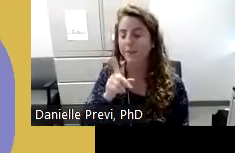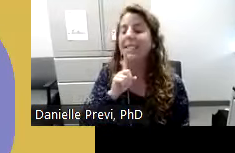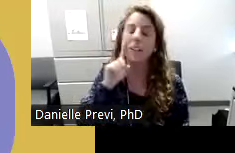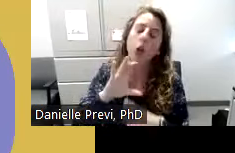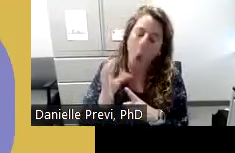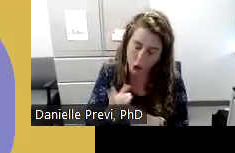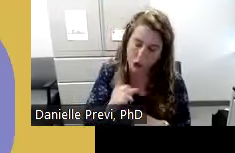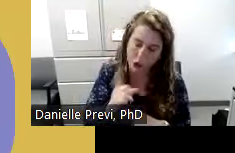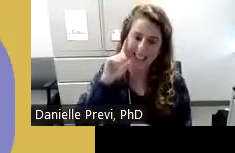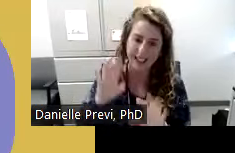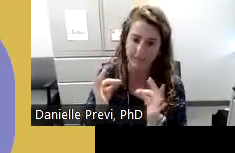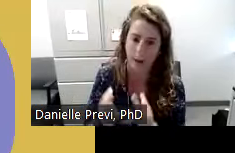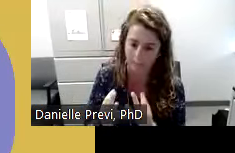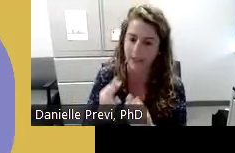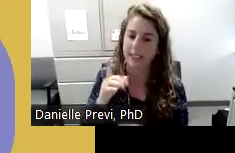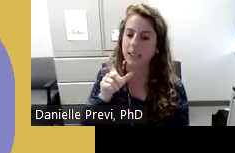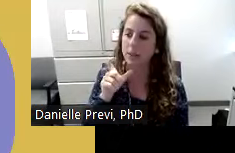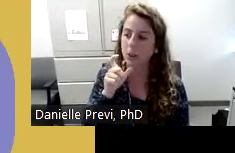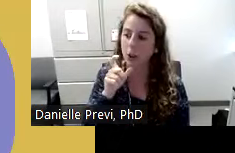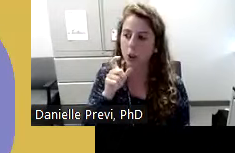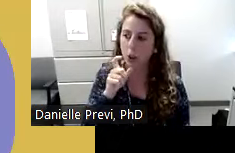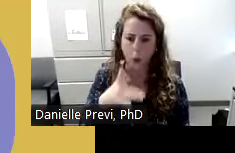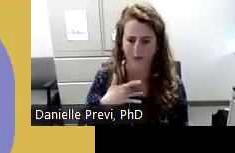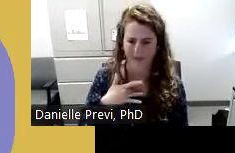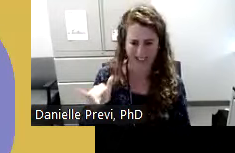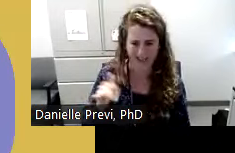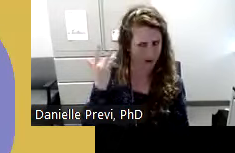I’ve definitely worked with culturally deaf families who